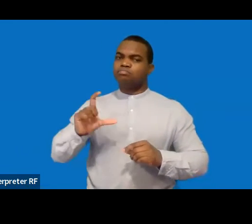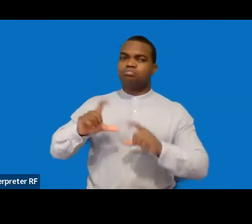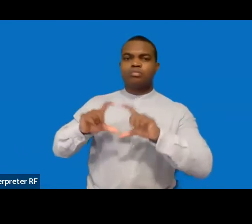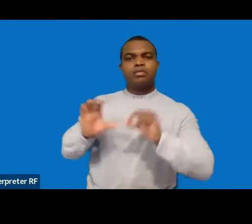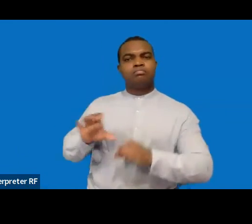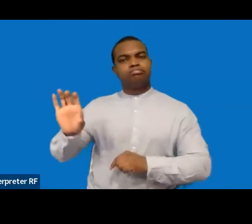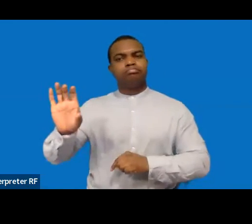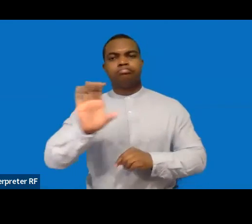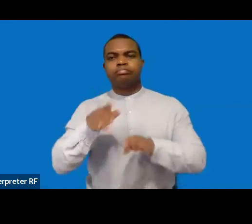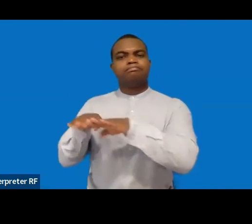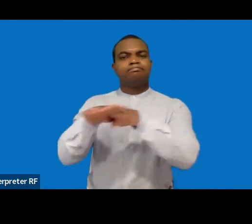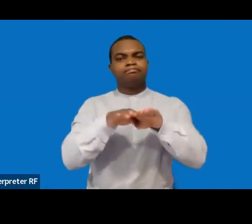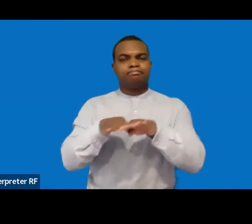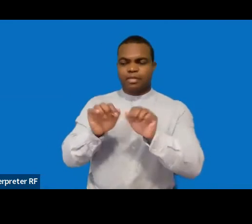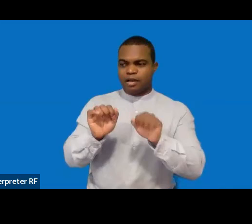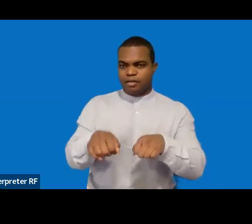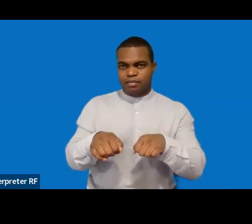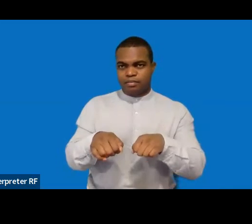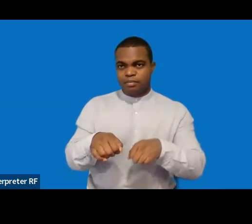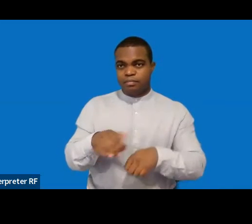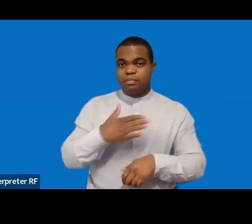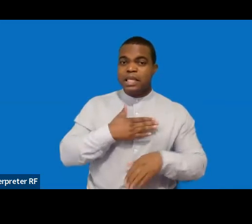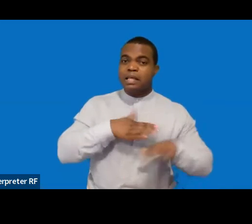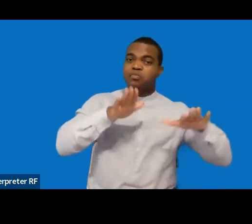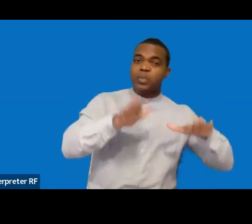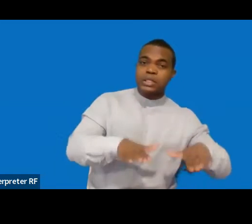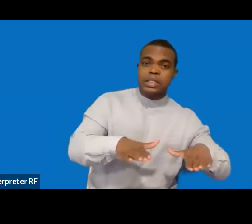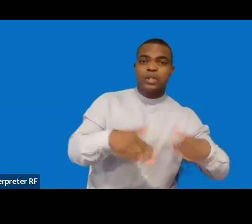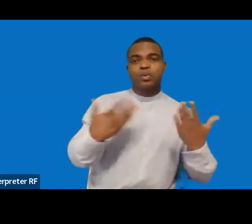that will extend this protection to a person that is not a national